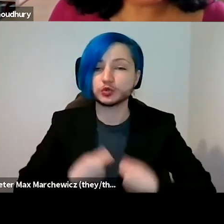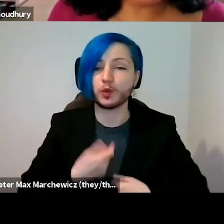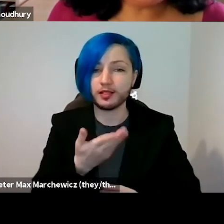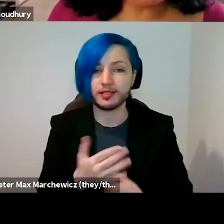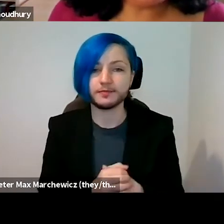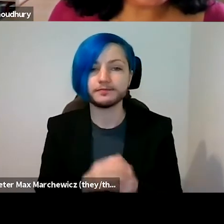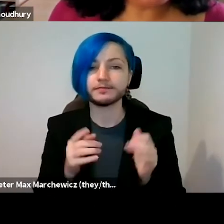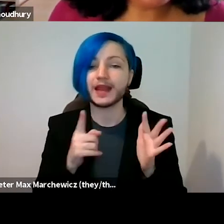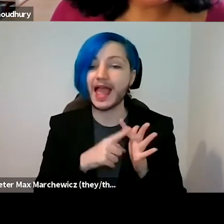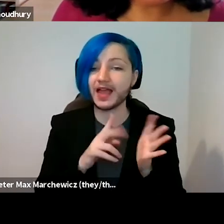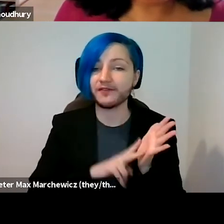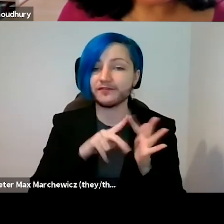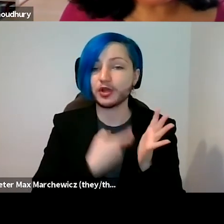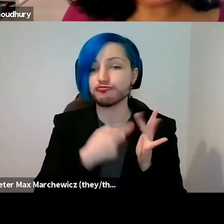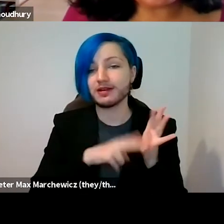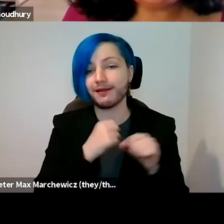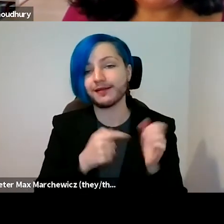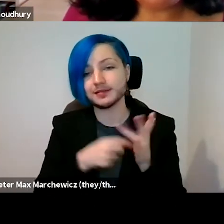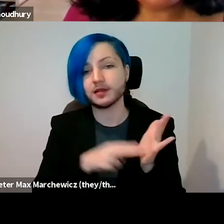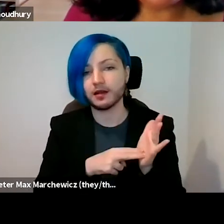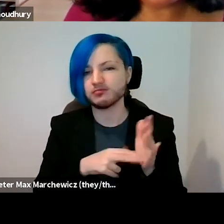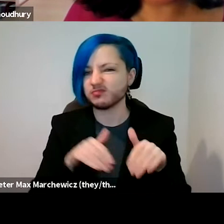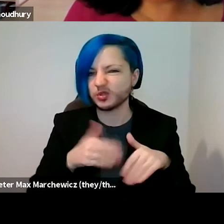Everington, the shop, availing himself of the advantage